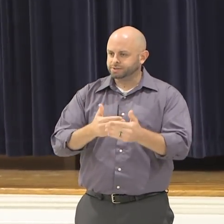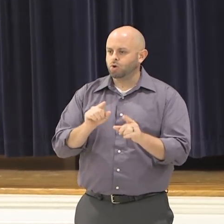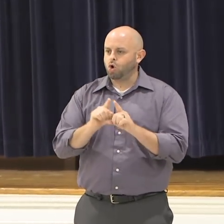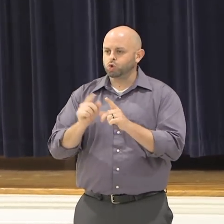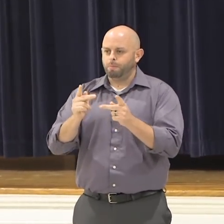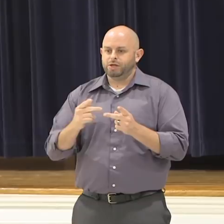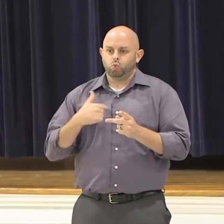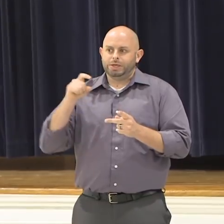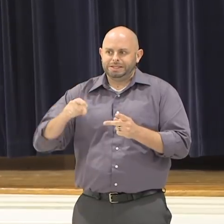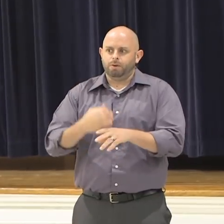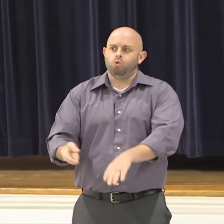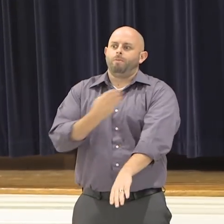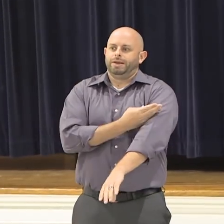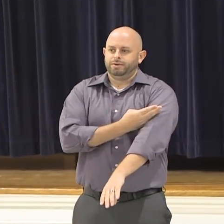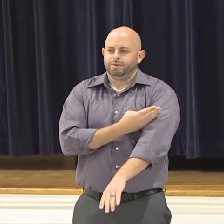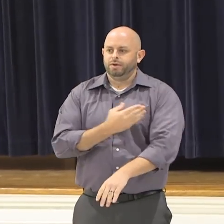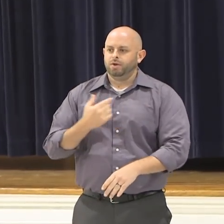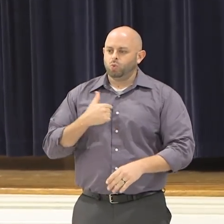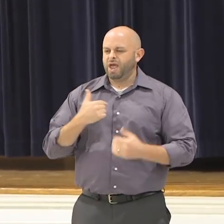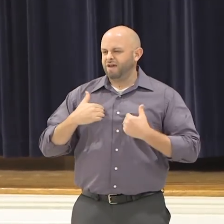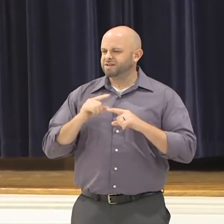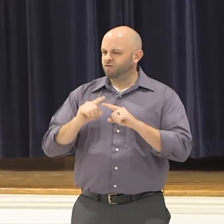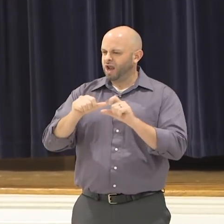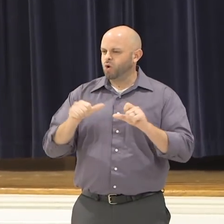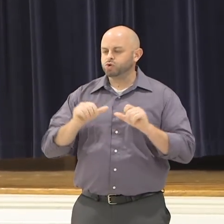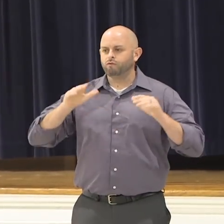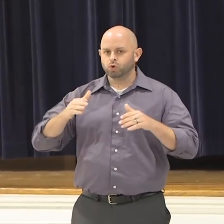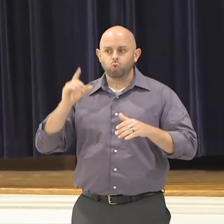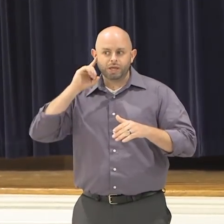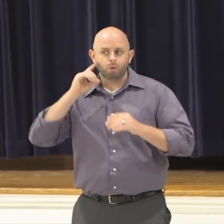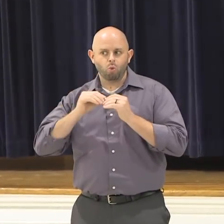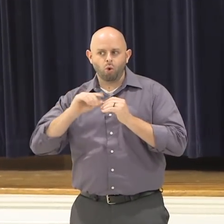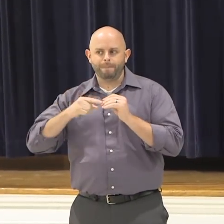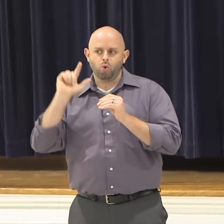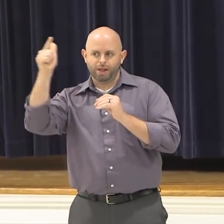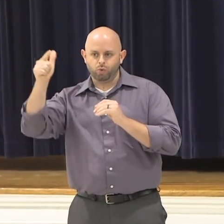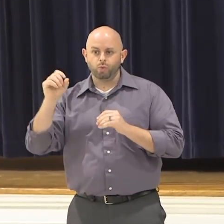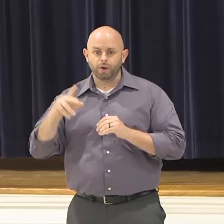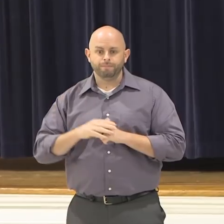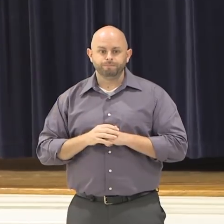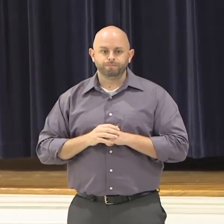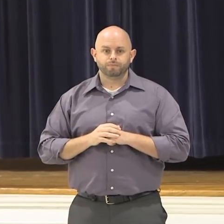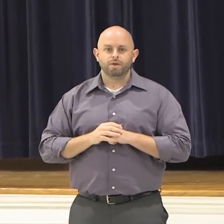where we need improvement and we have some areas of focus that you're going to hear about more alright so that was proactive communication on